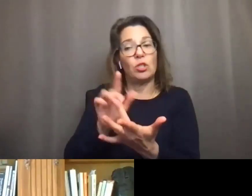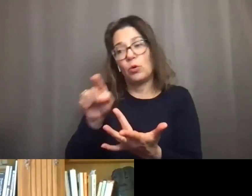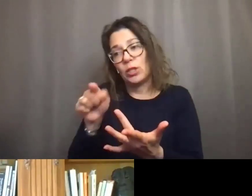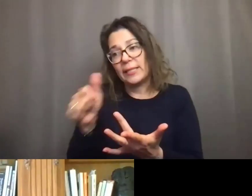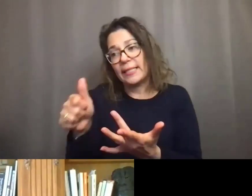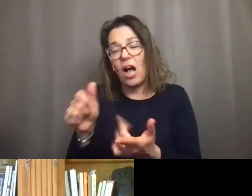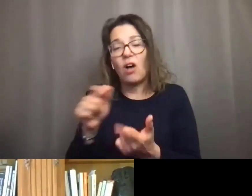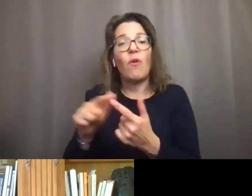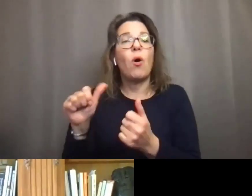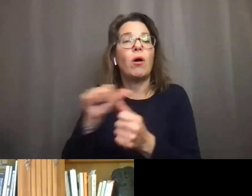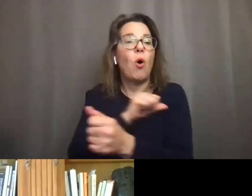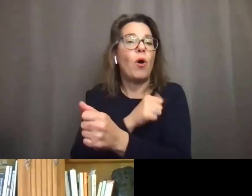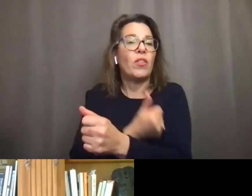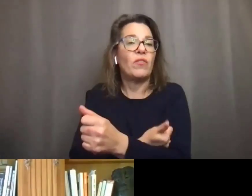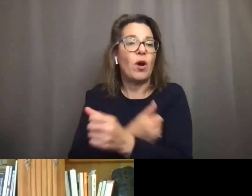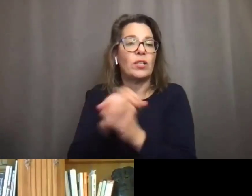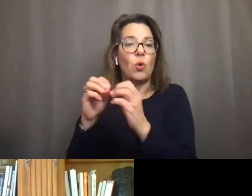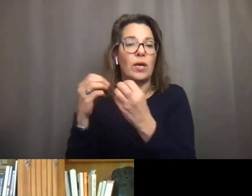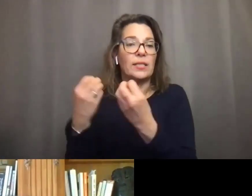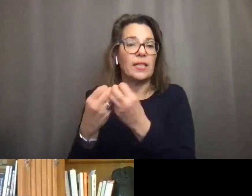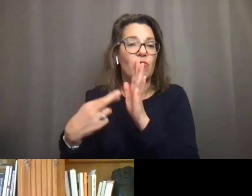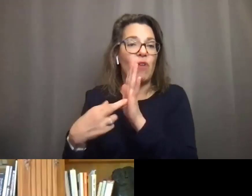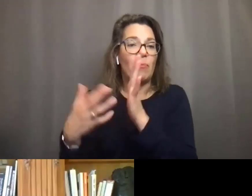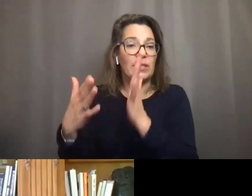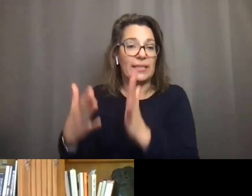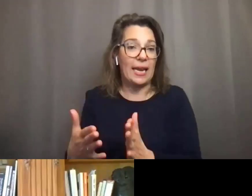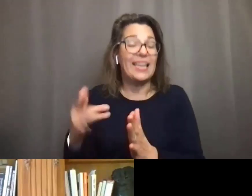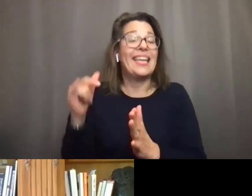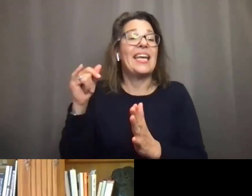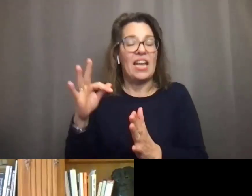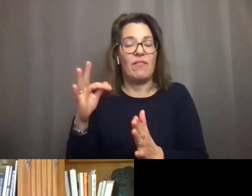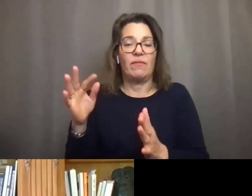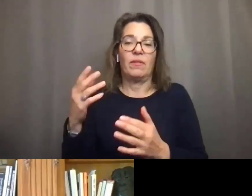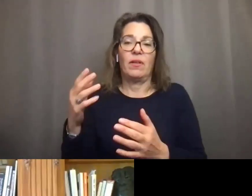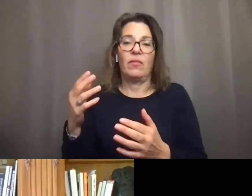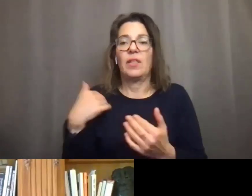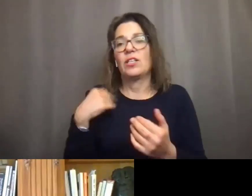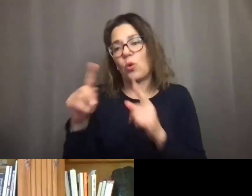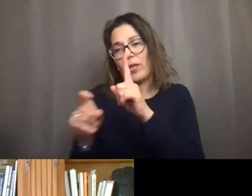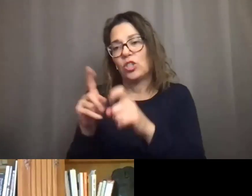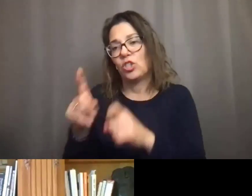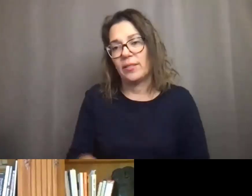Cultivate relationships with the program staff, and if a program officer is not helpful,